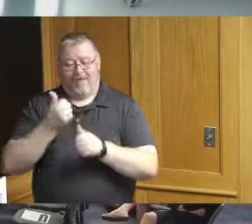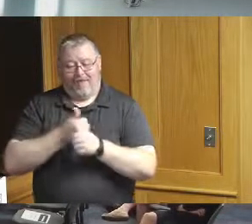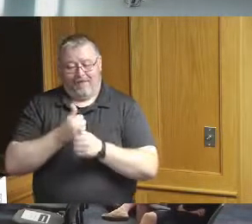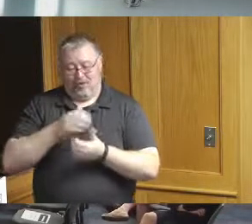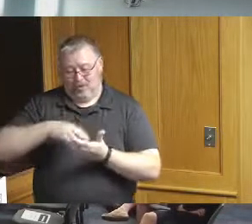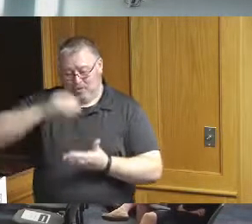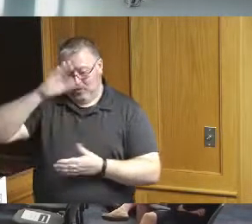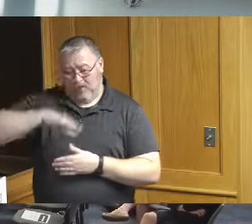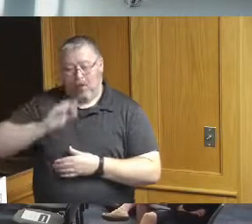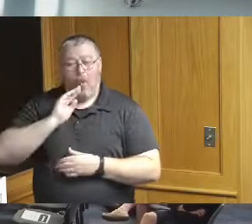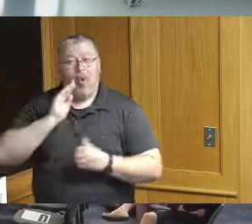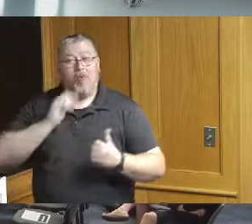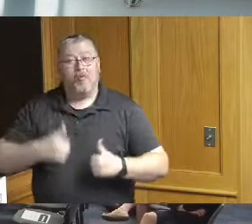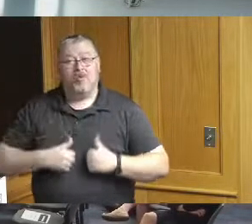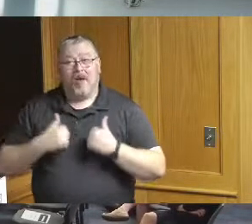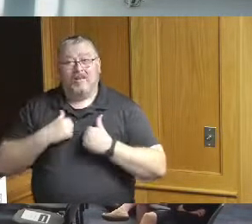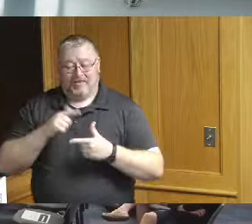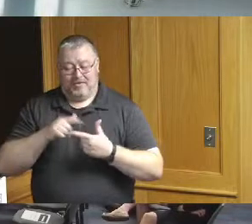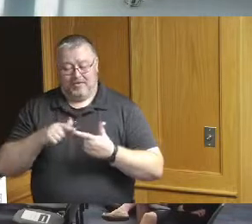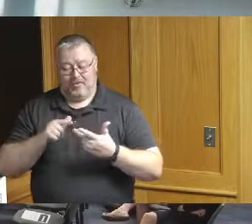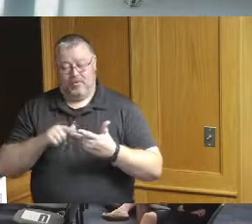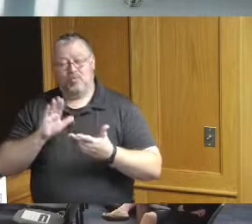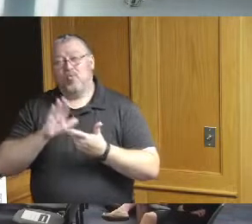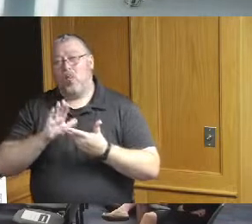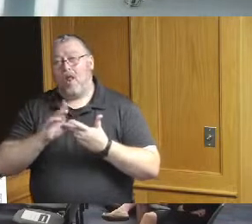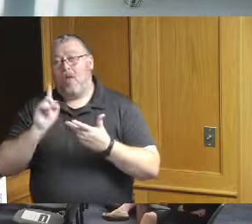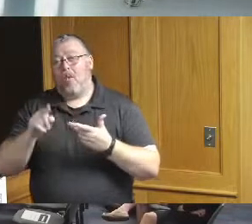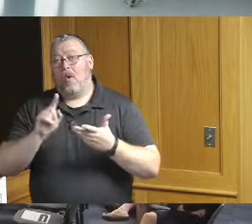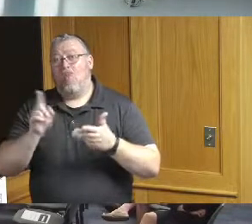their home address the school they were going to and what time the school started